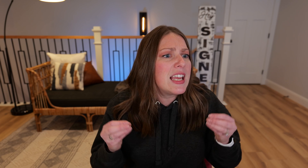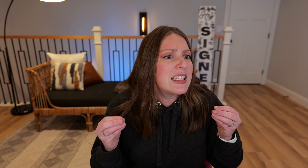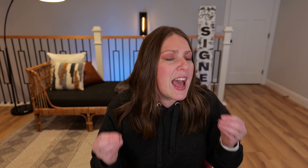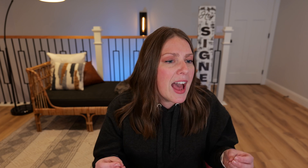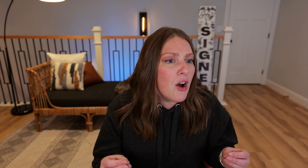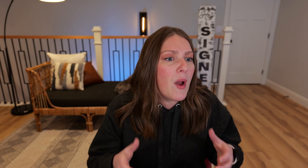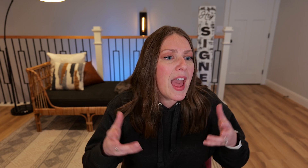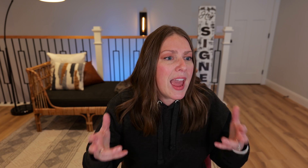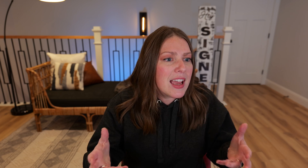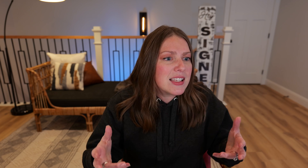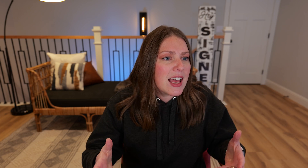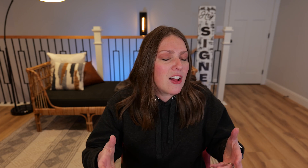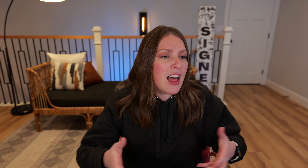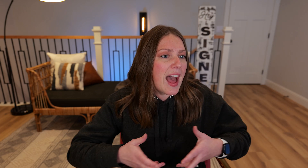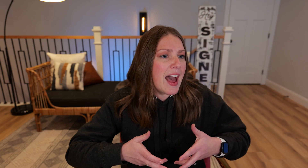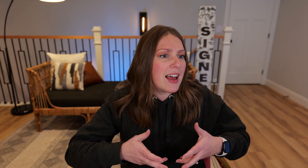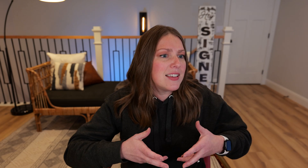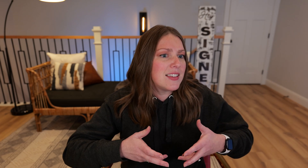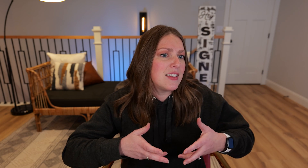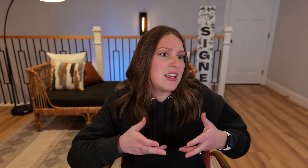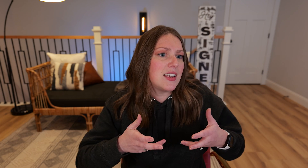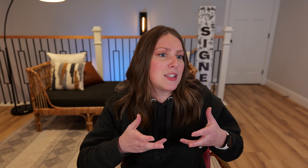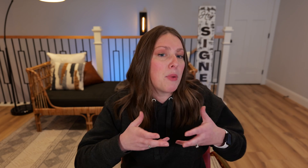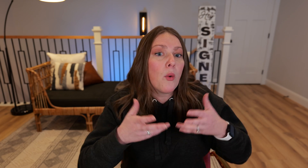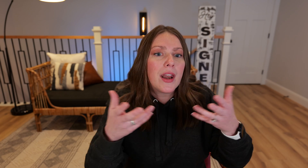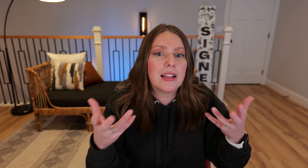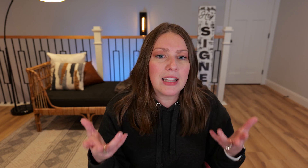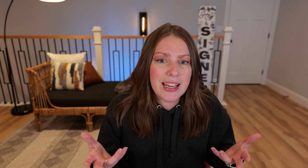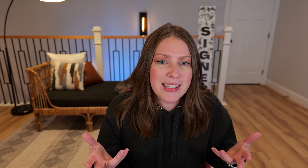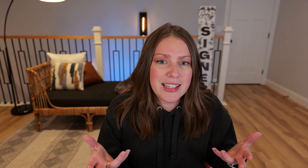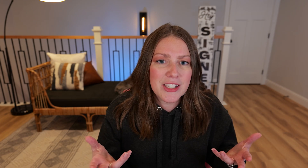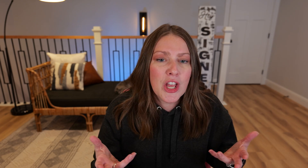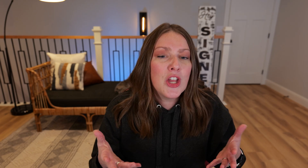is how ASL has this poetic license